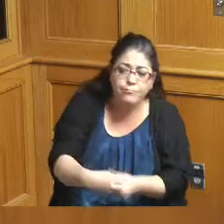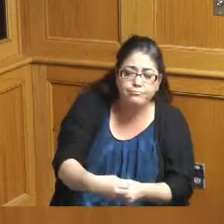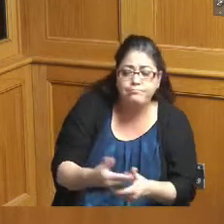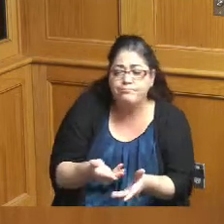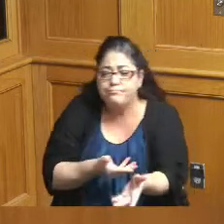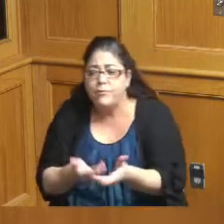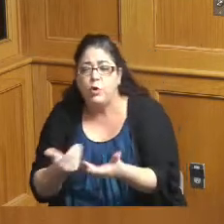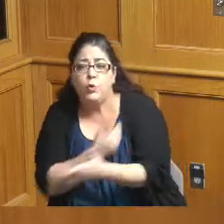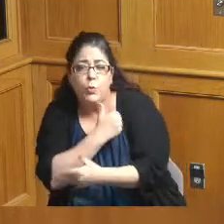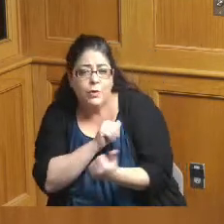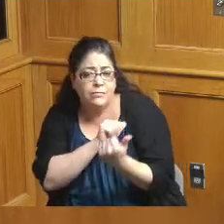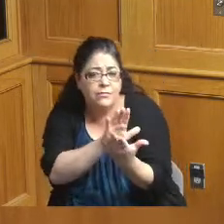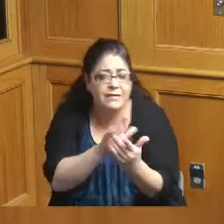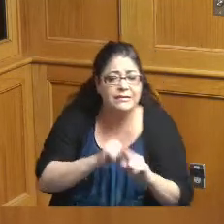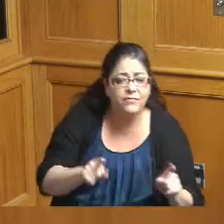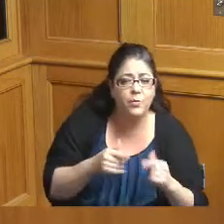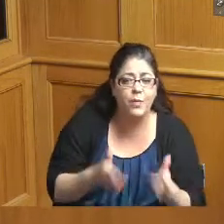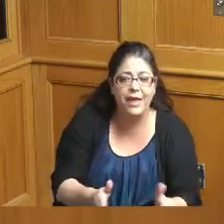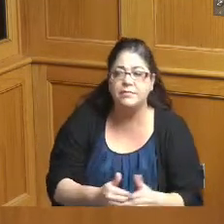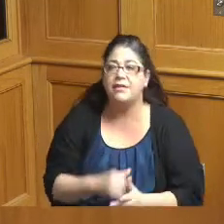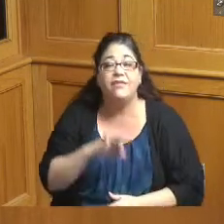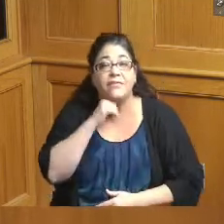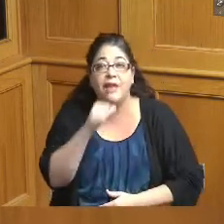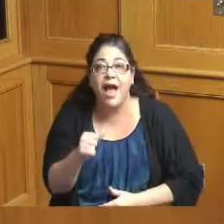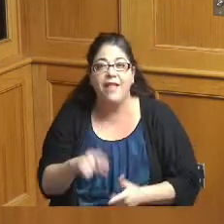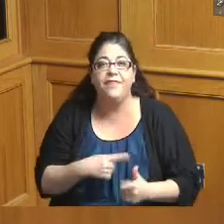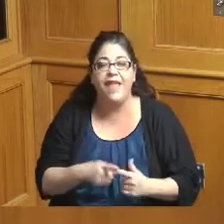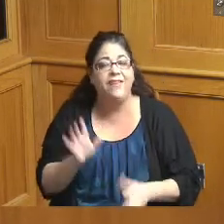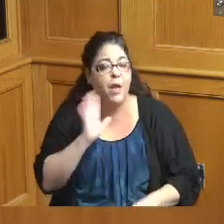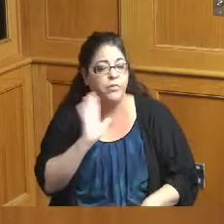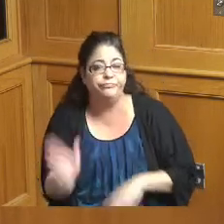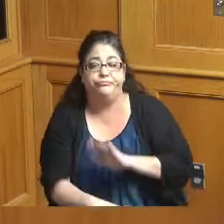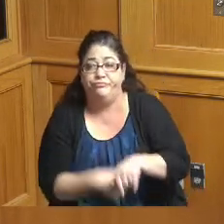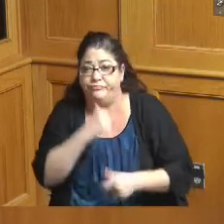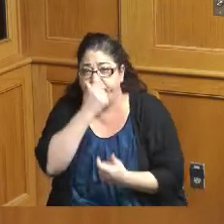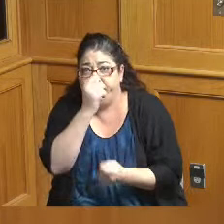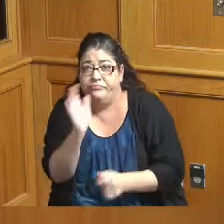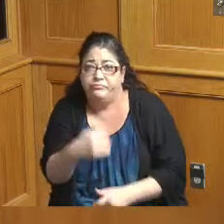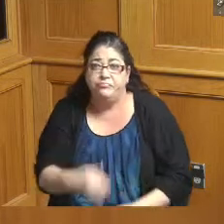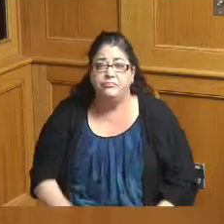different ways we I think will continue to fall behind so what we're doing is investing and trying